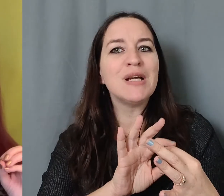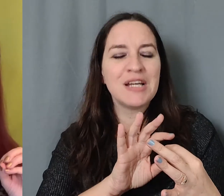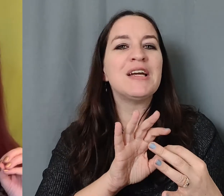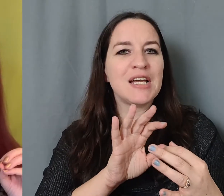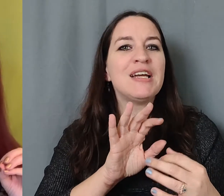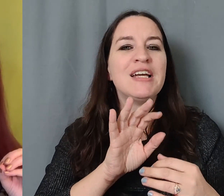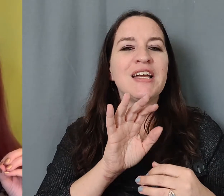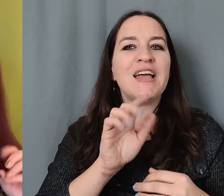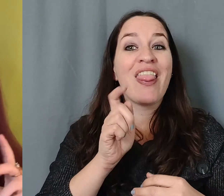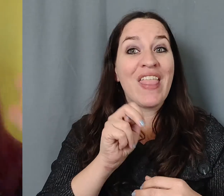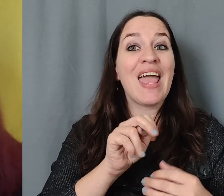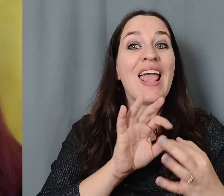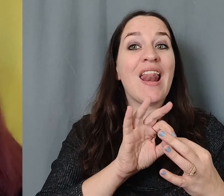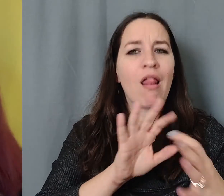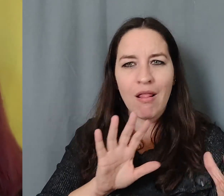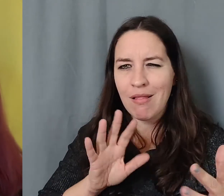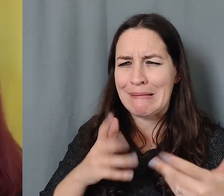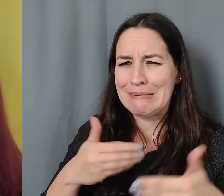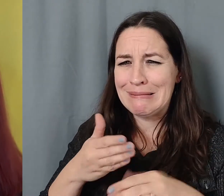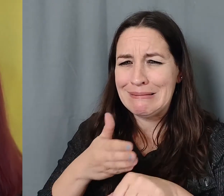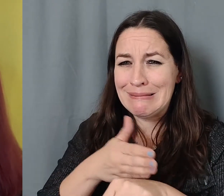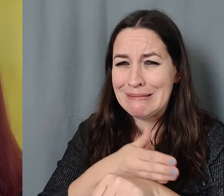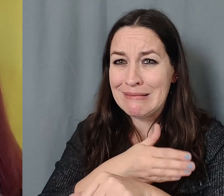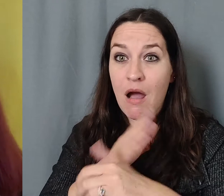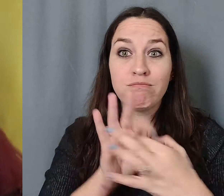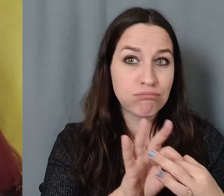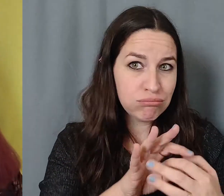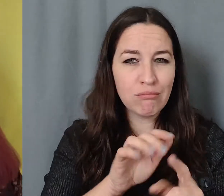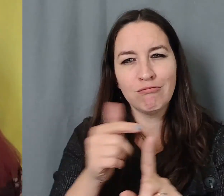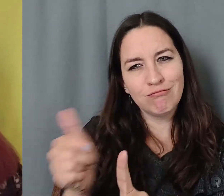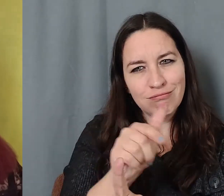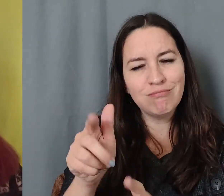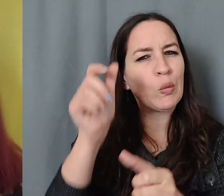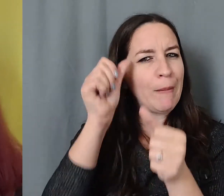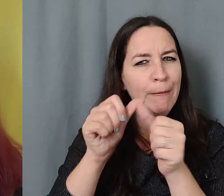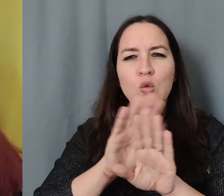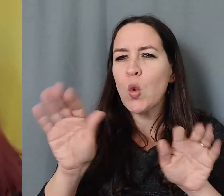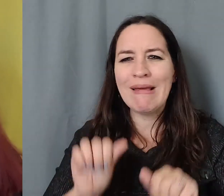flow for a moment and then you're like, "I can't find it anymore and I'm not finding it, therefore I'm not good at this. Therefore this doesn't fit for me